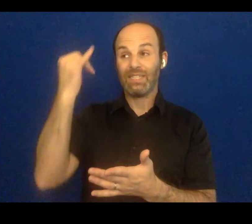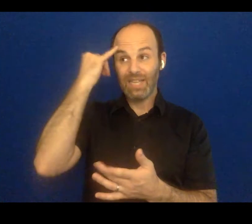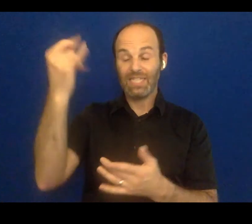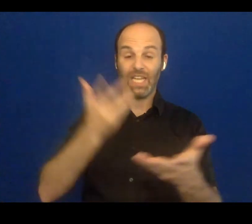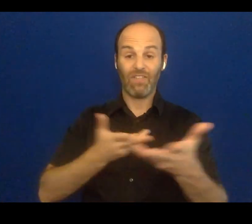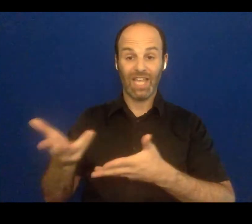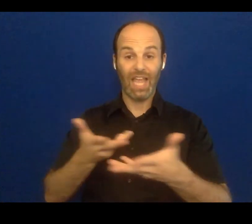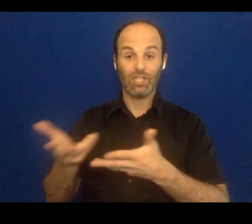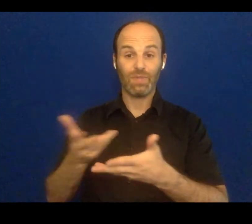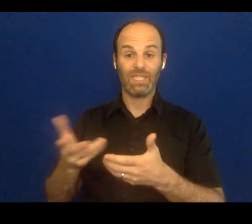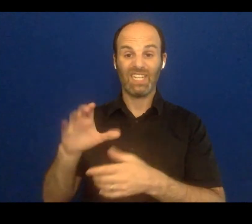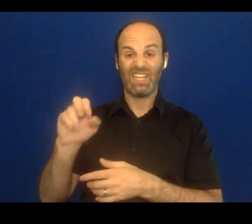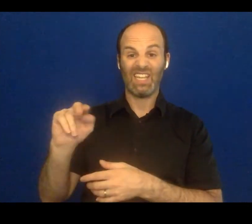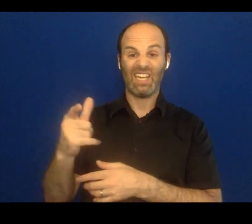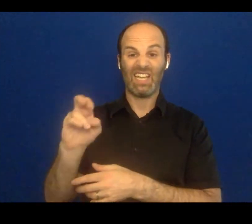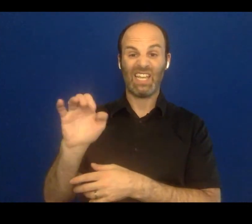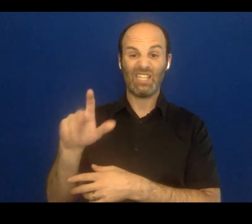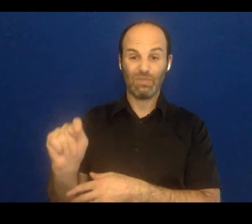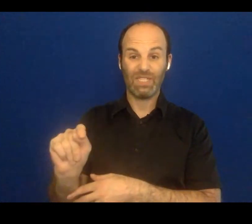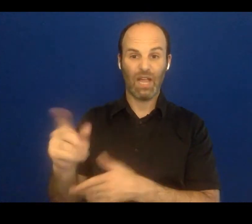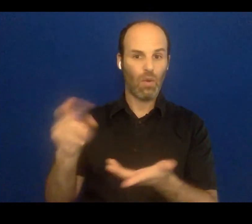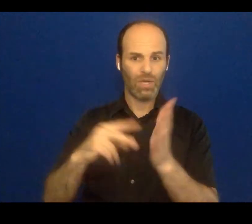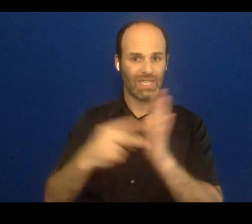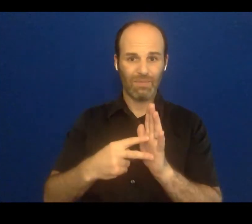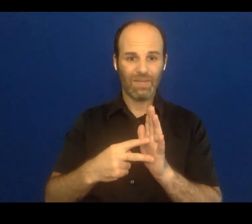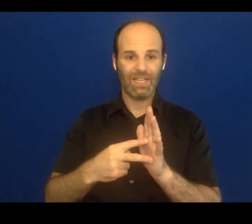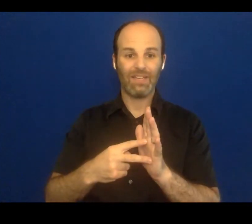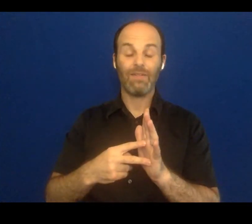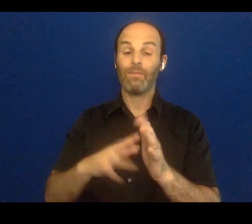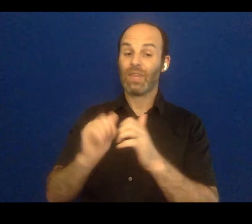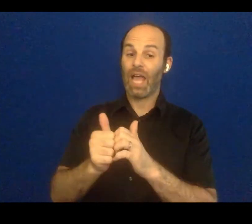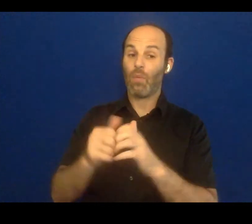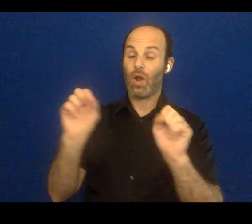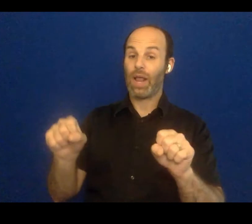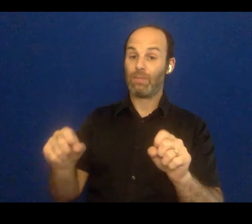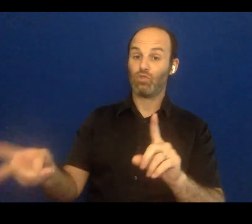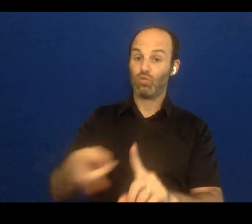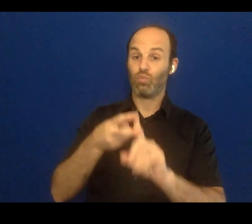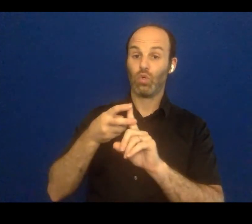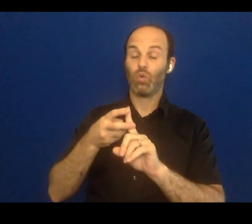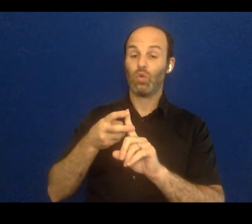WORKING ON IS THE IDEA OF ENGAGEMENT AND HOW WE ARE ABLE TO RECRUIT DISABLED PEOPLE TO BE